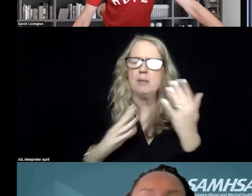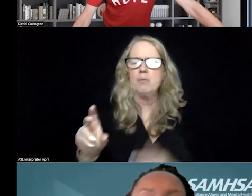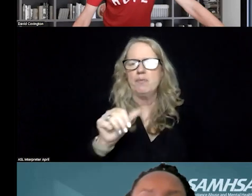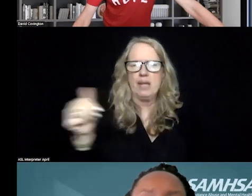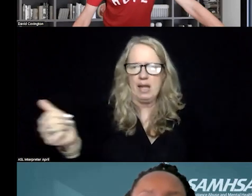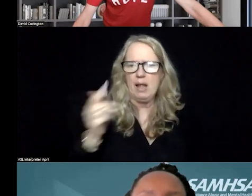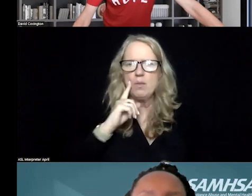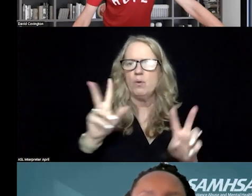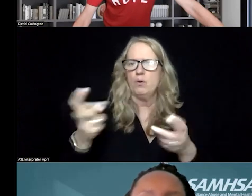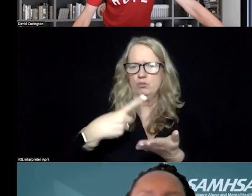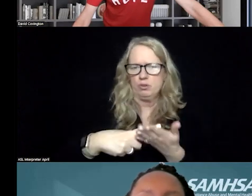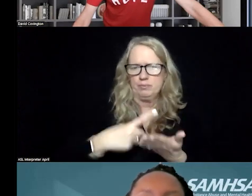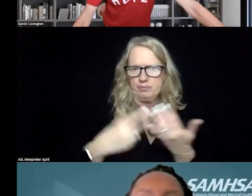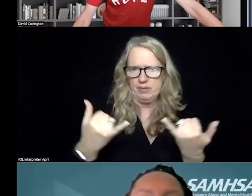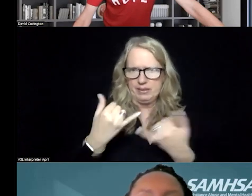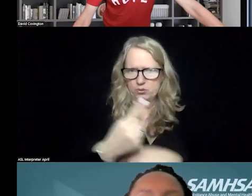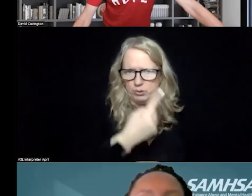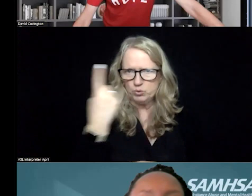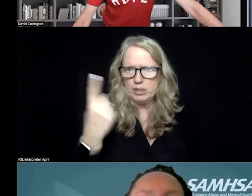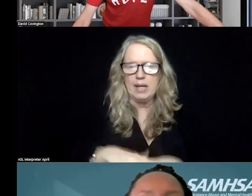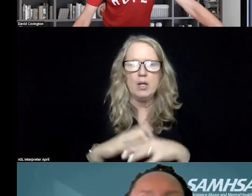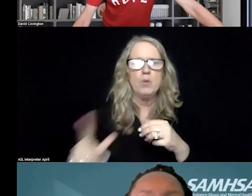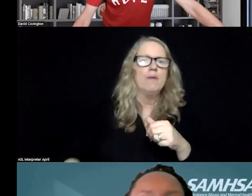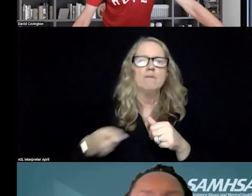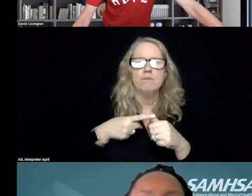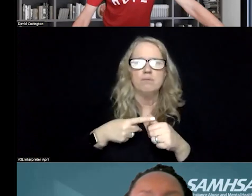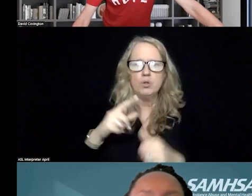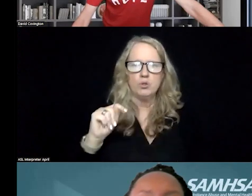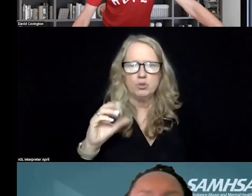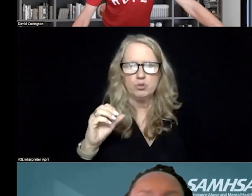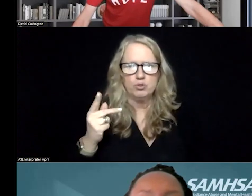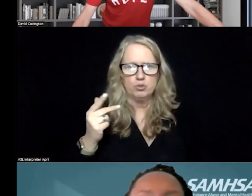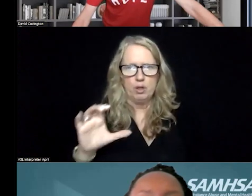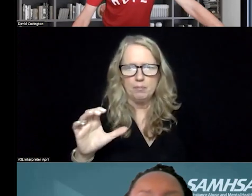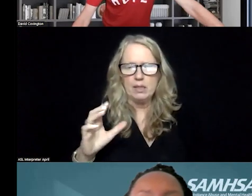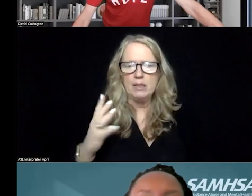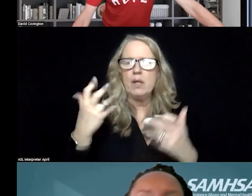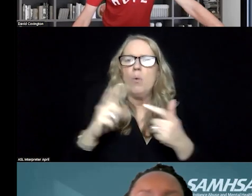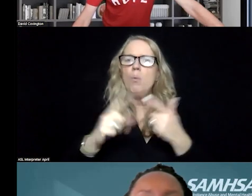TODAY. THE FIRST TOPIC THAT I WANT TO BRING UP -- I